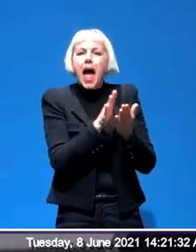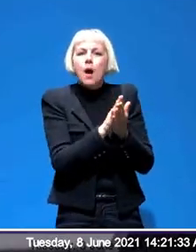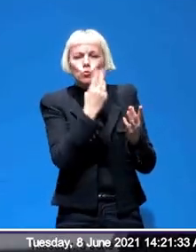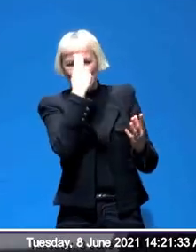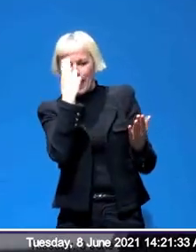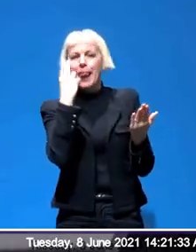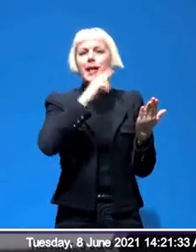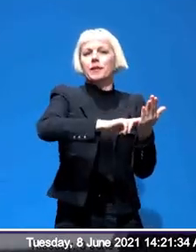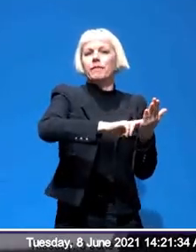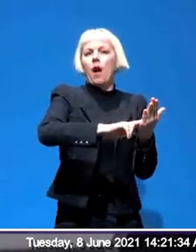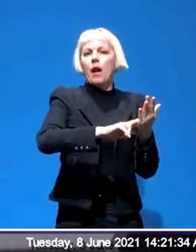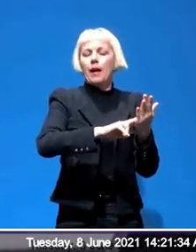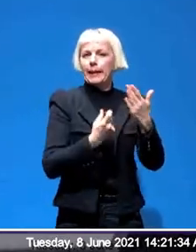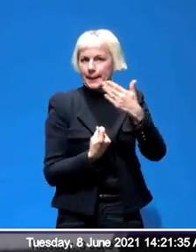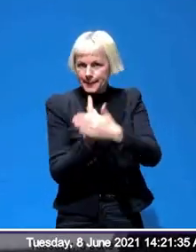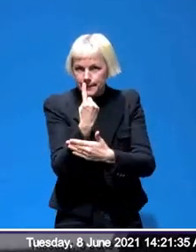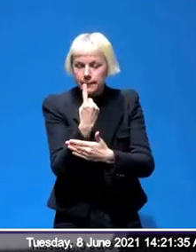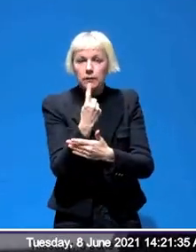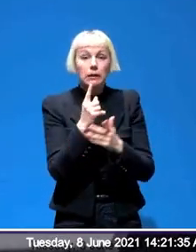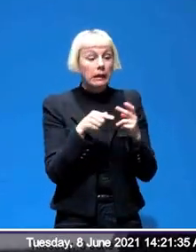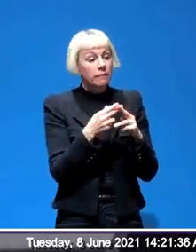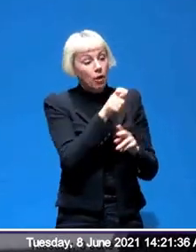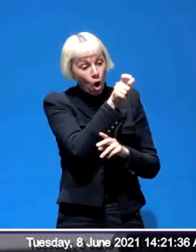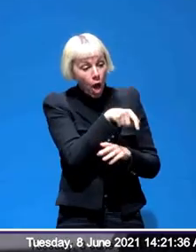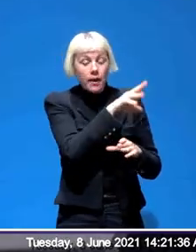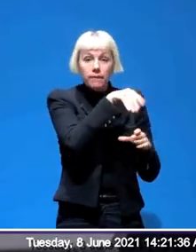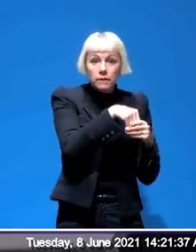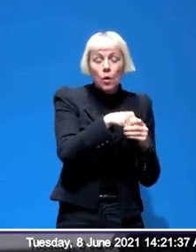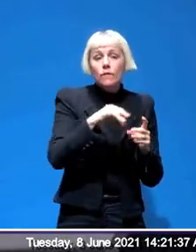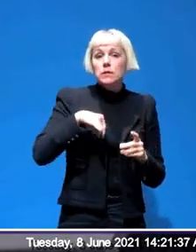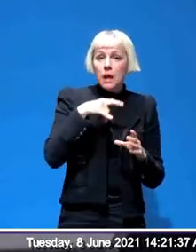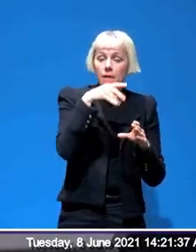be client related, staff or organisational, et cetera.